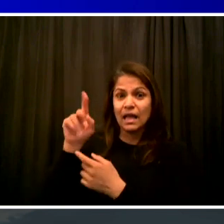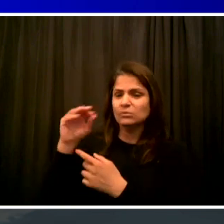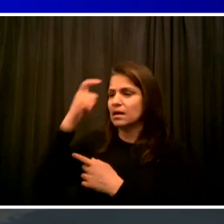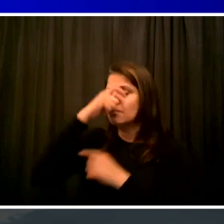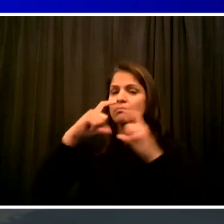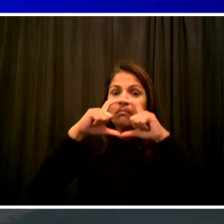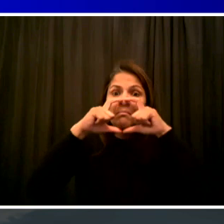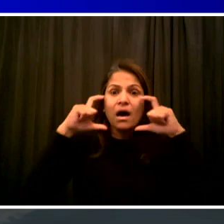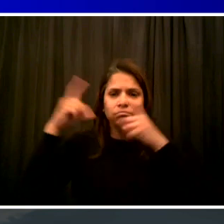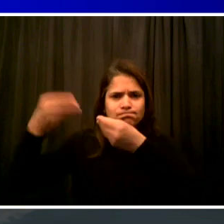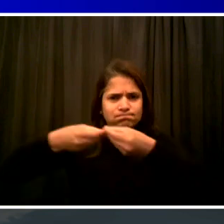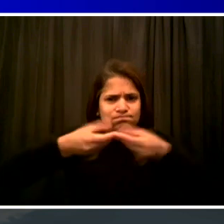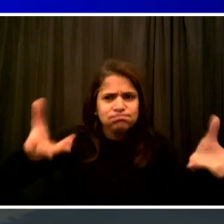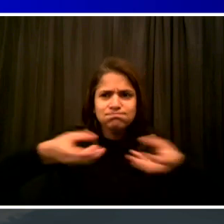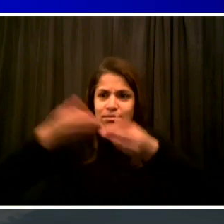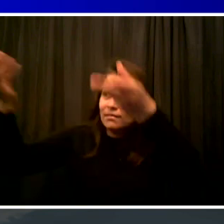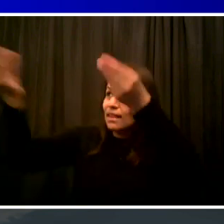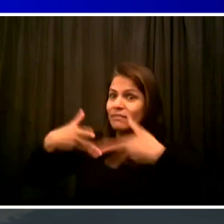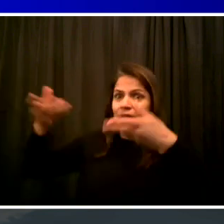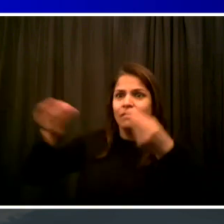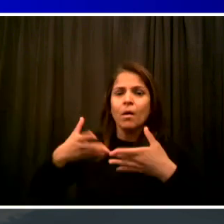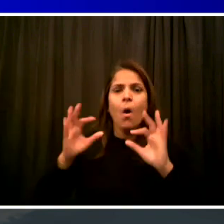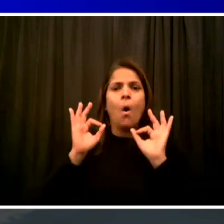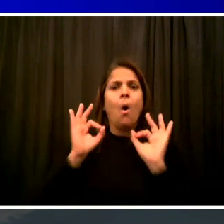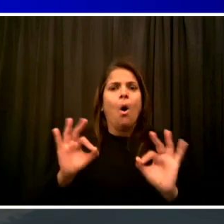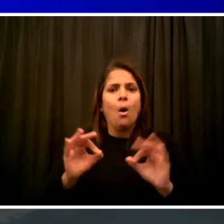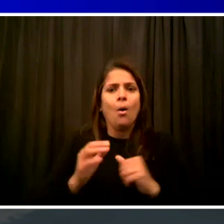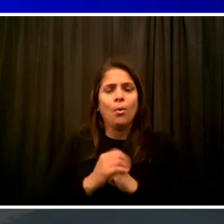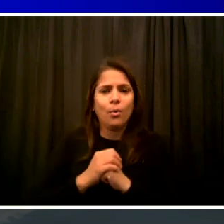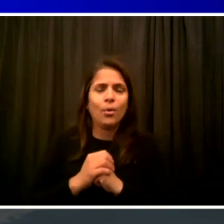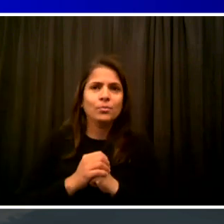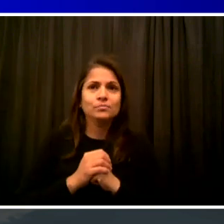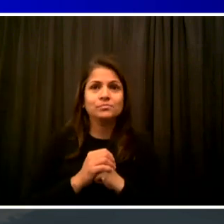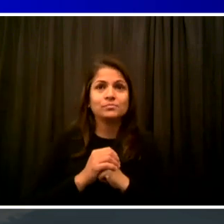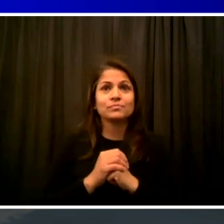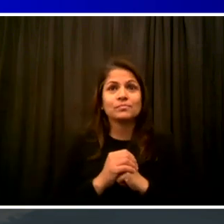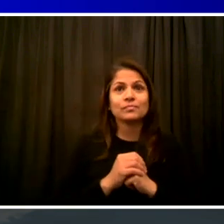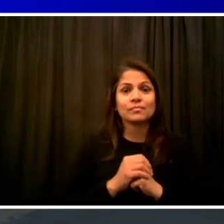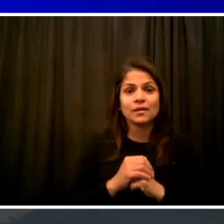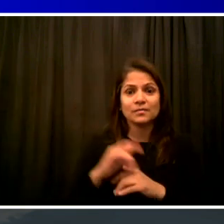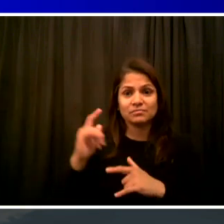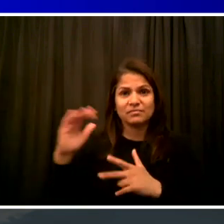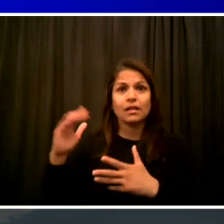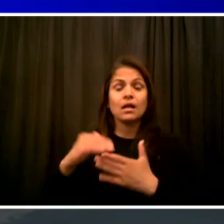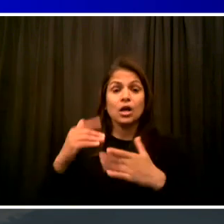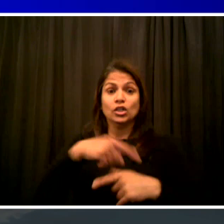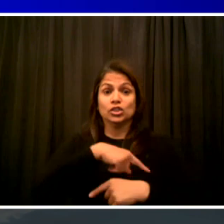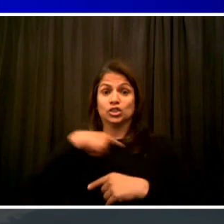SO AMERCARES HAS